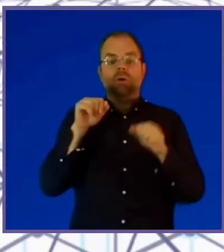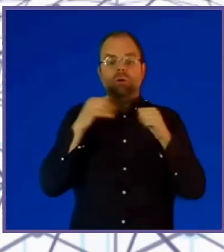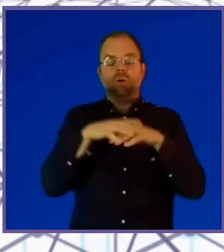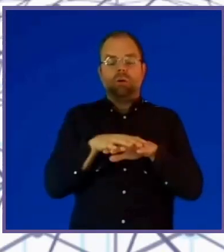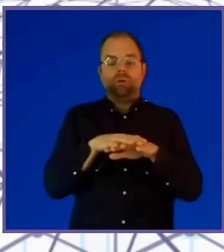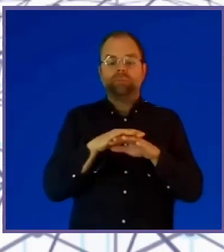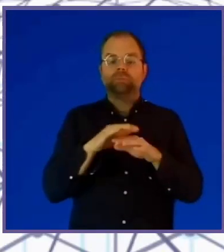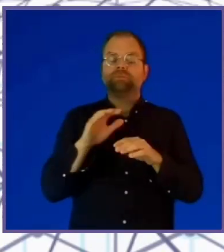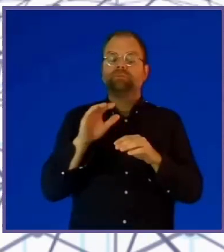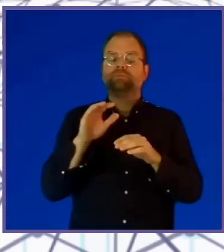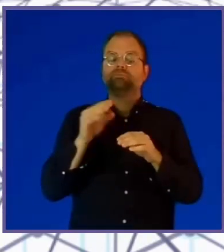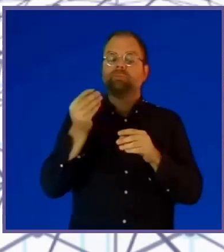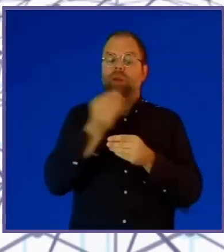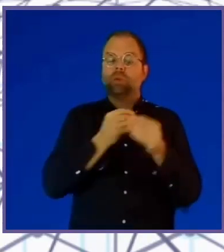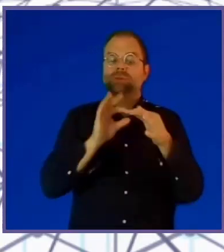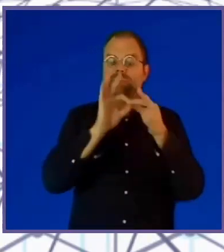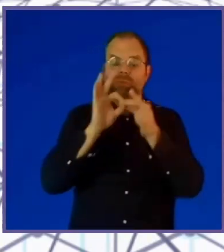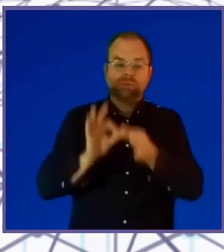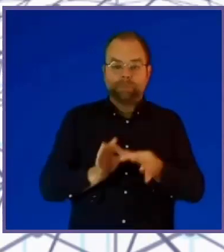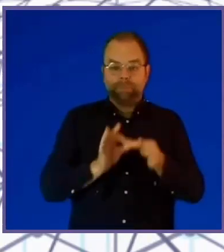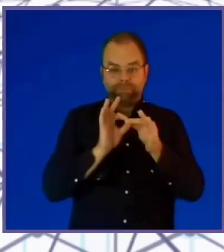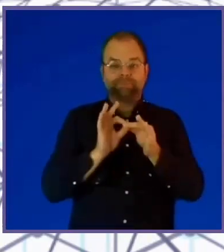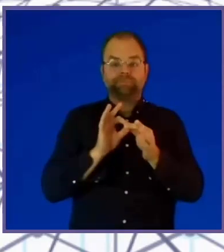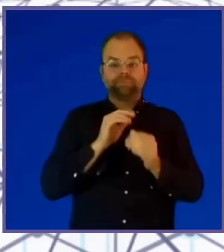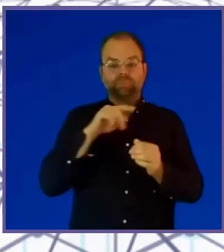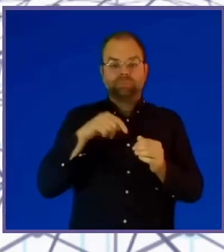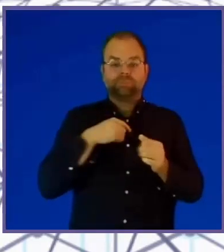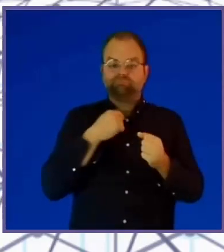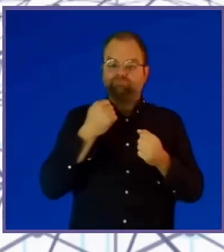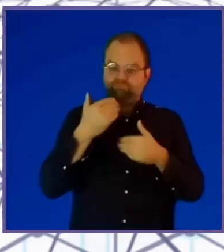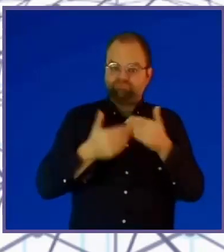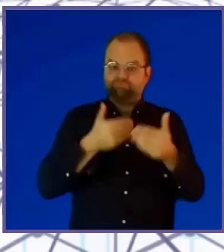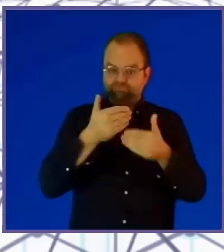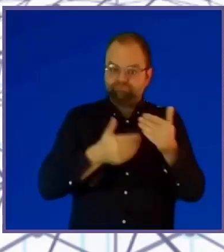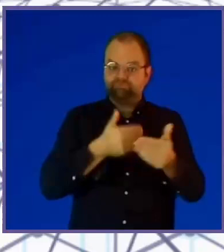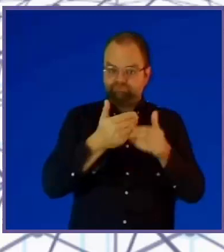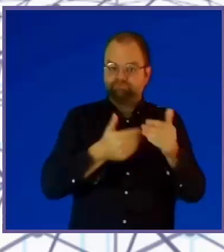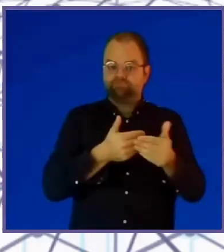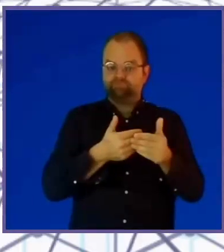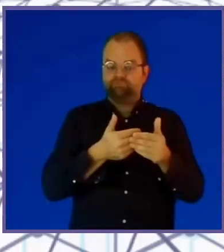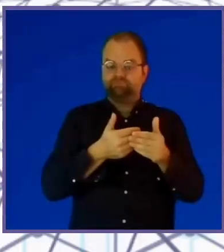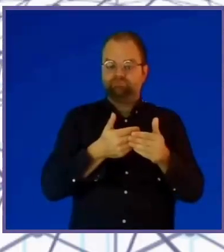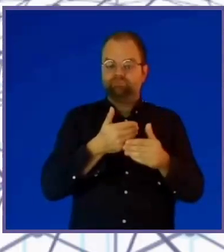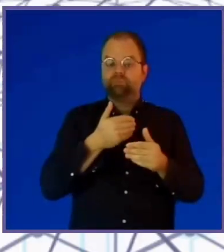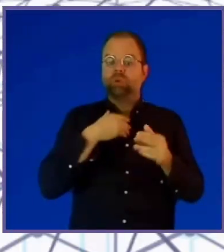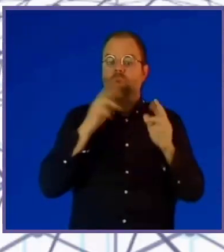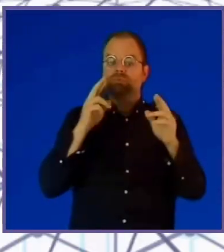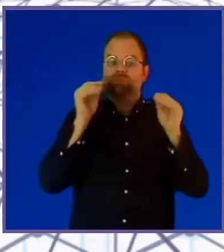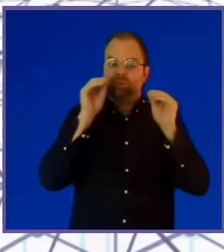So, namaste and see you again.